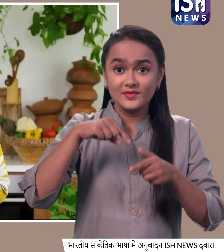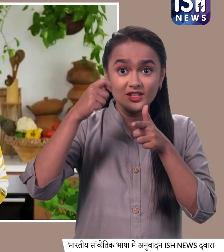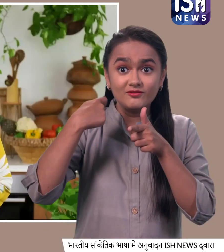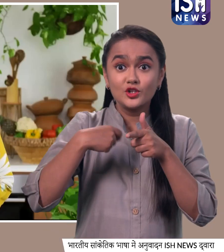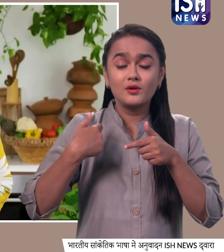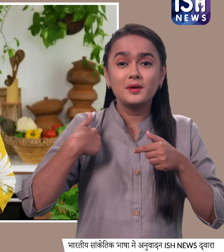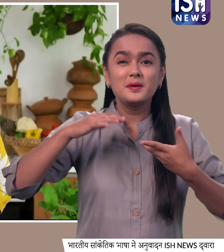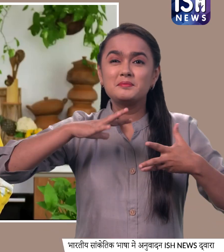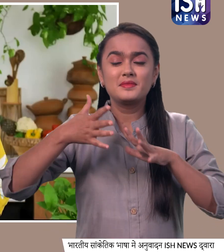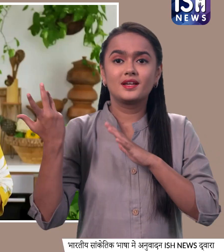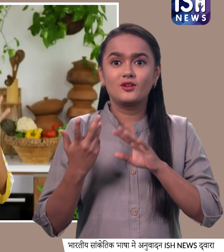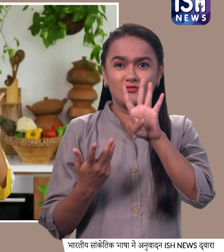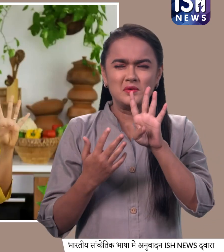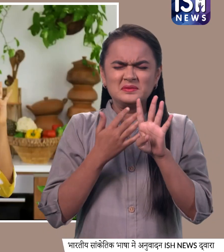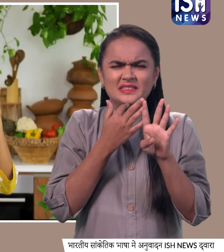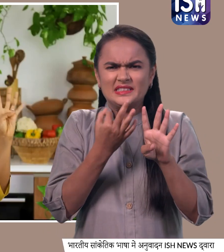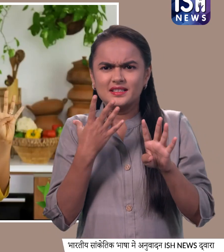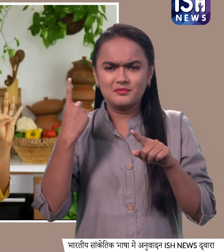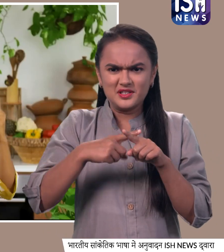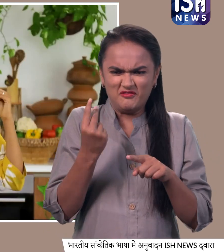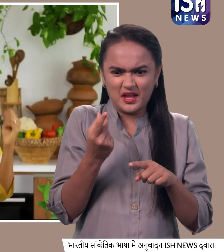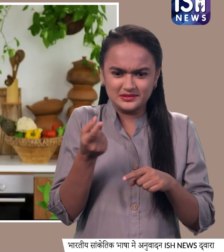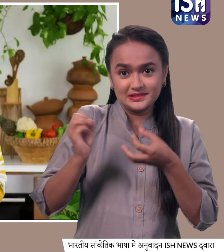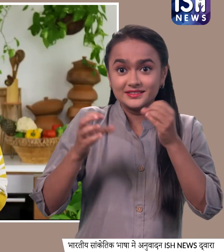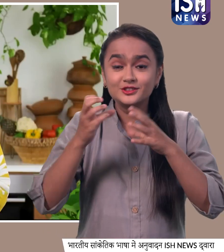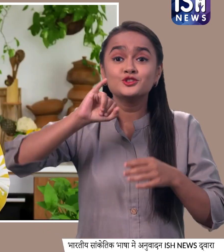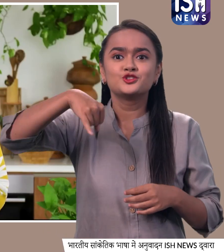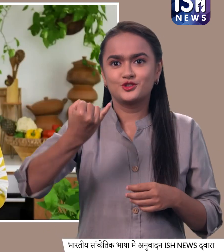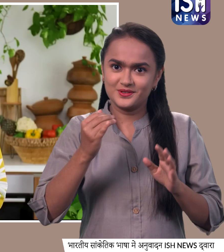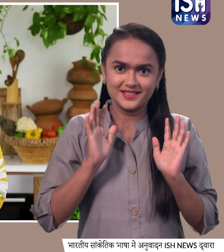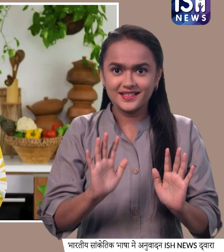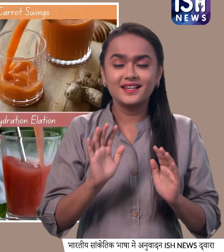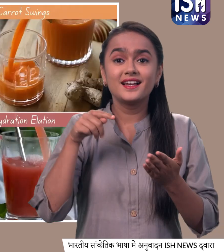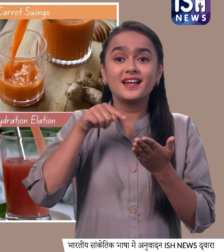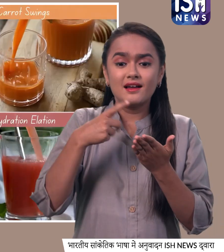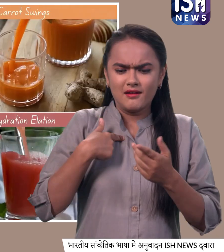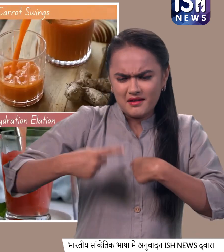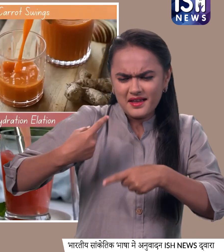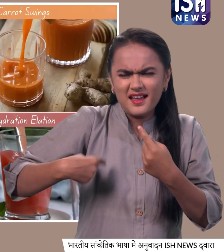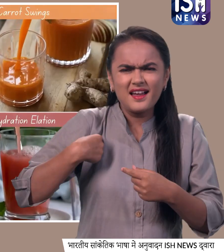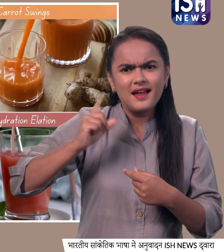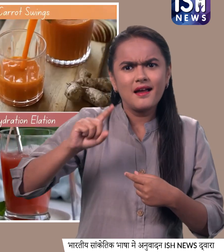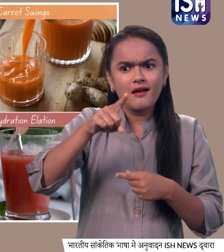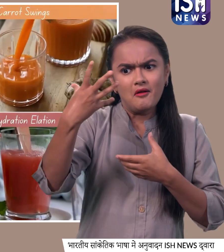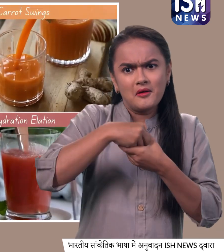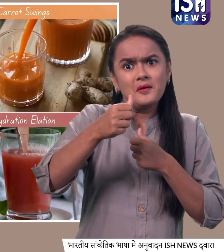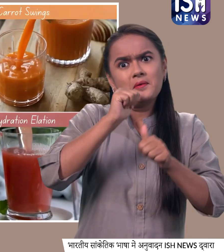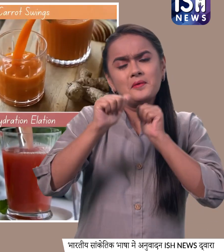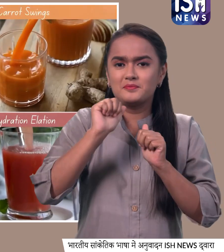In this video, we'll prepare 4 tasty juices you can quickly make within minutes that you can make a part of your daily life